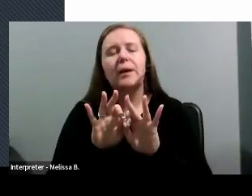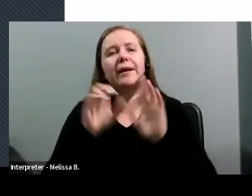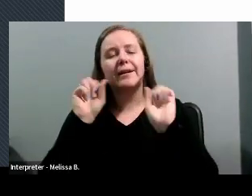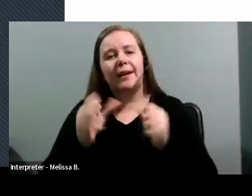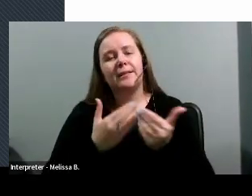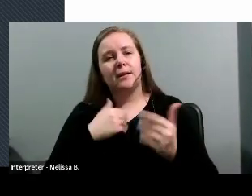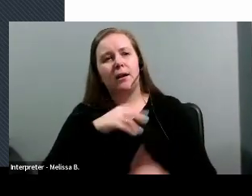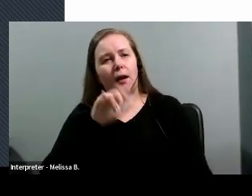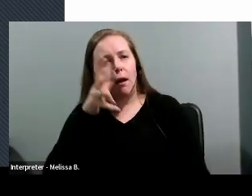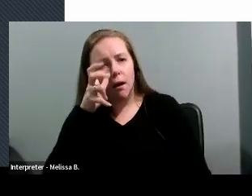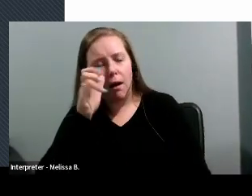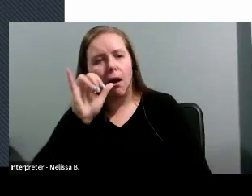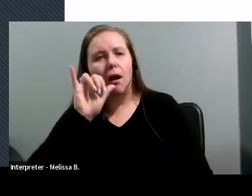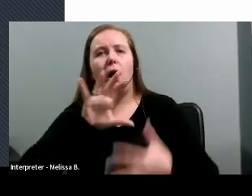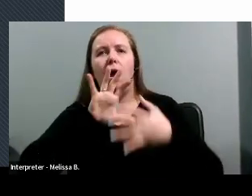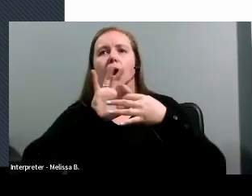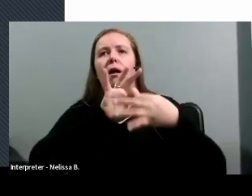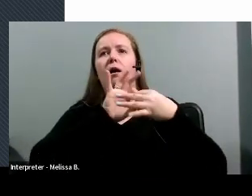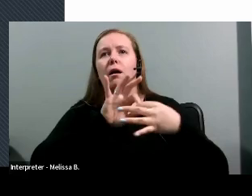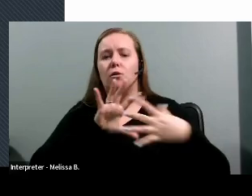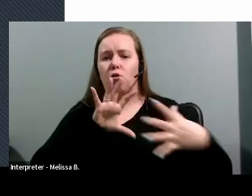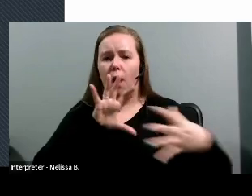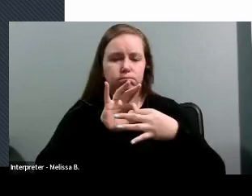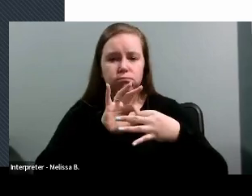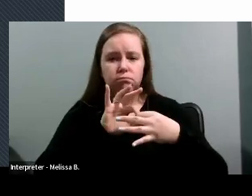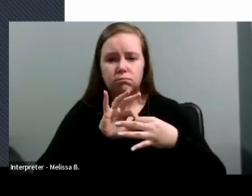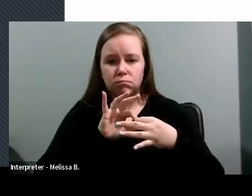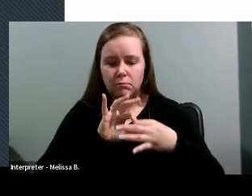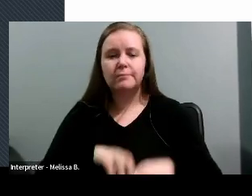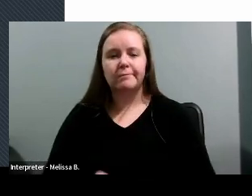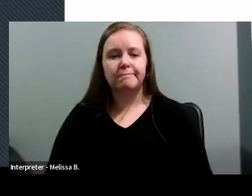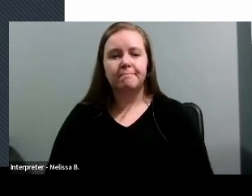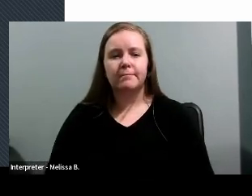Shannon Spencer (she/her): And really emphasizes the impact un…